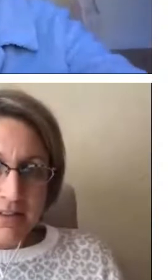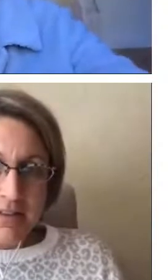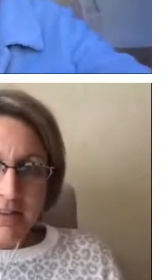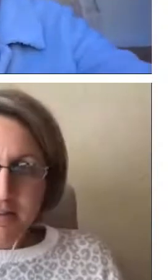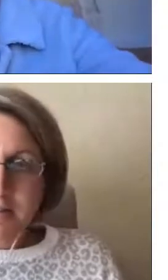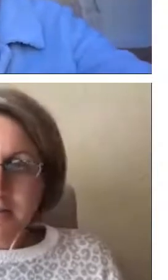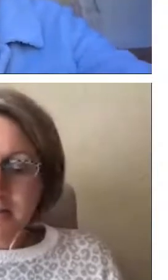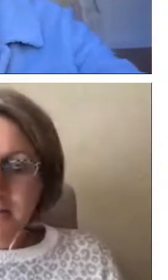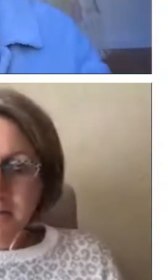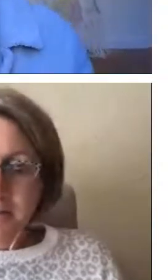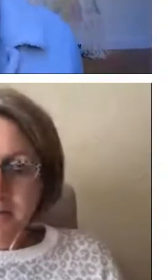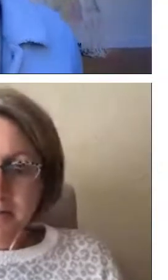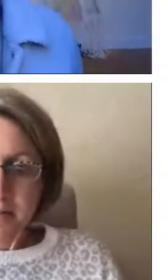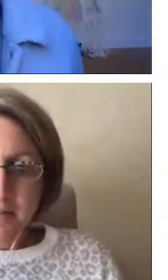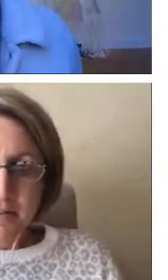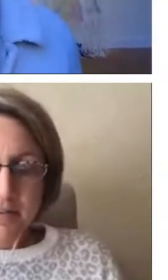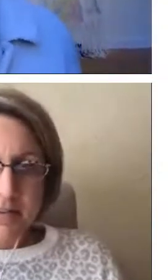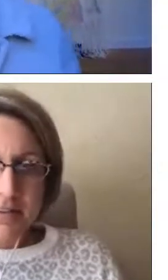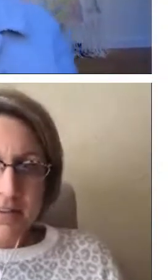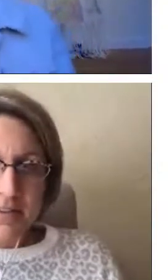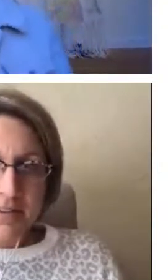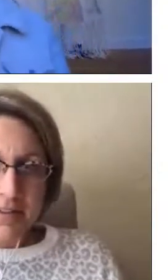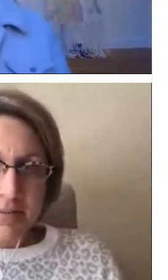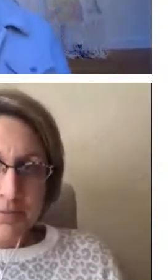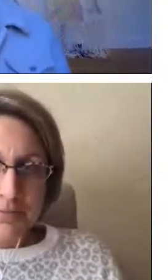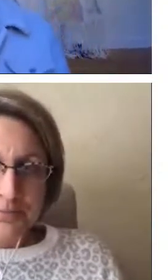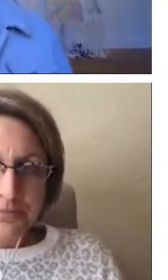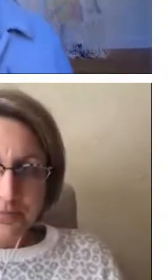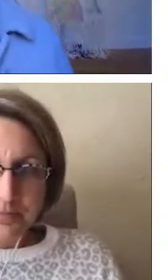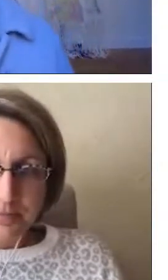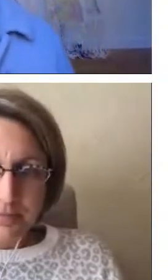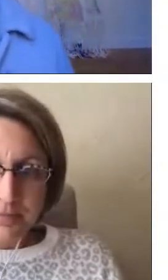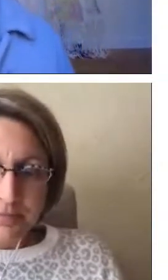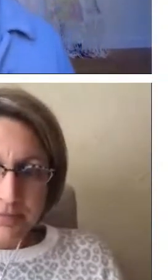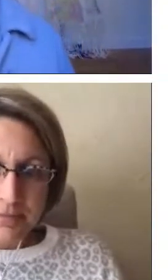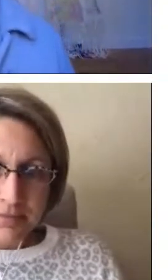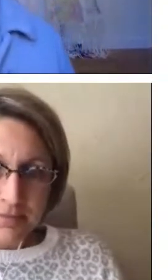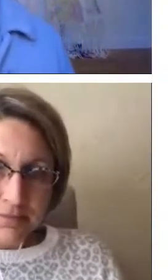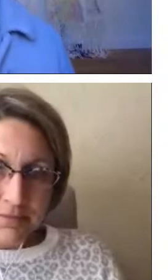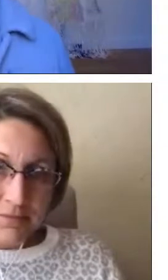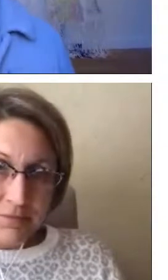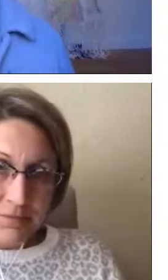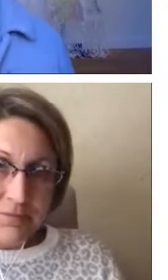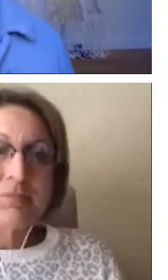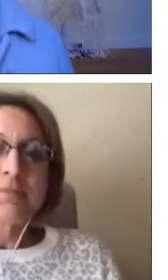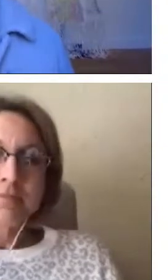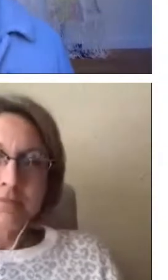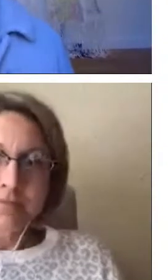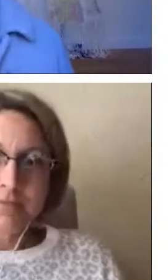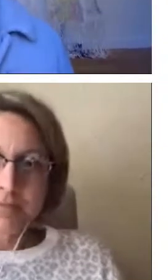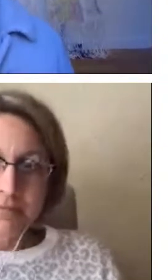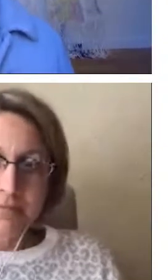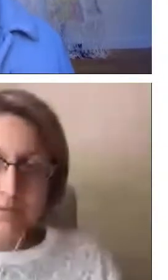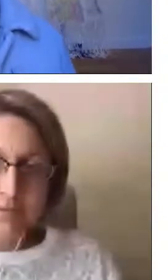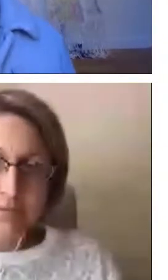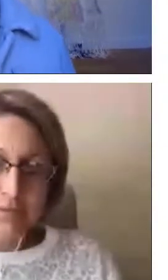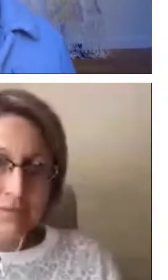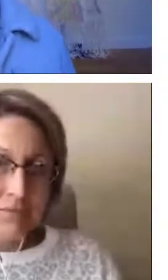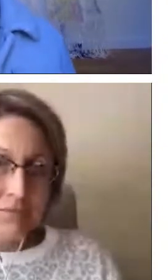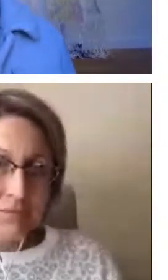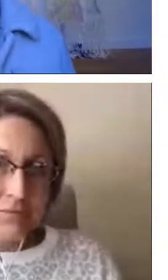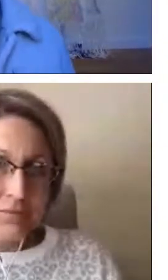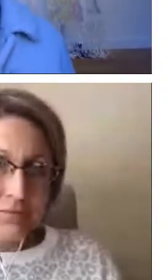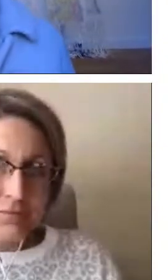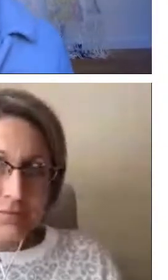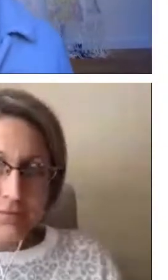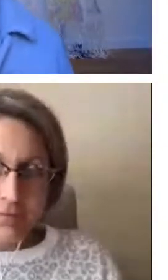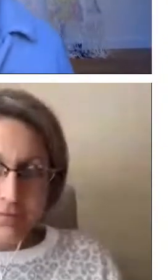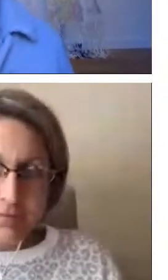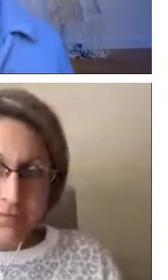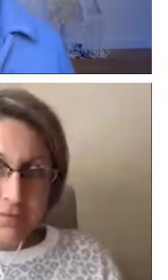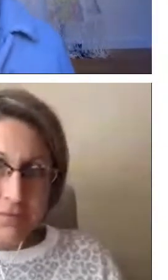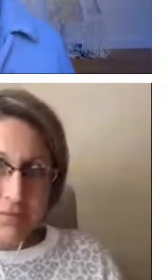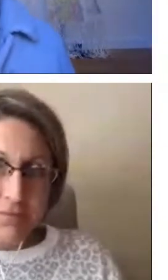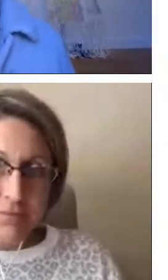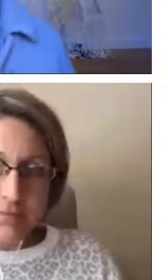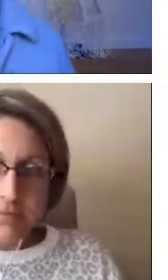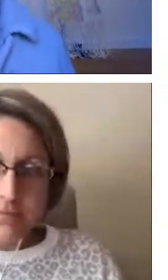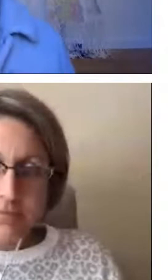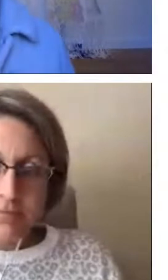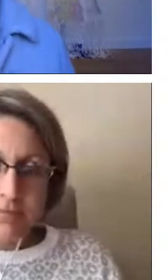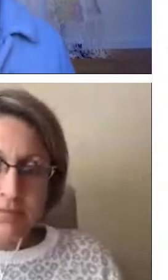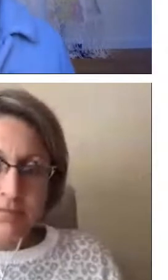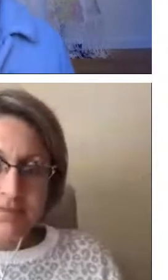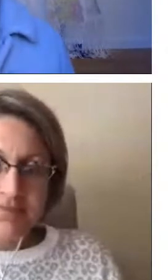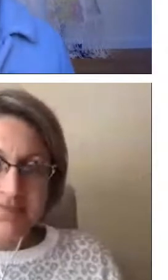I will pose a couple of them to you and dig through and find additional questions.